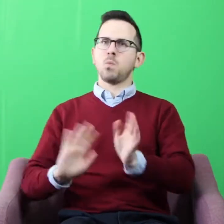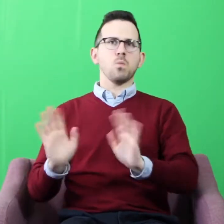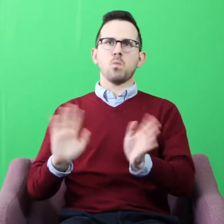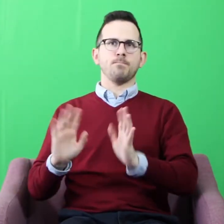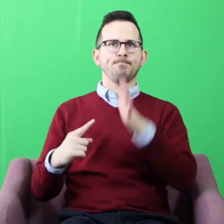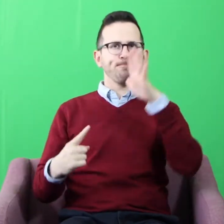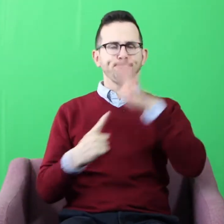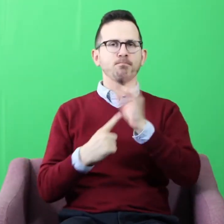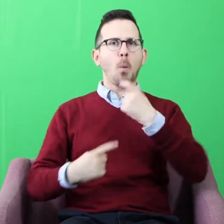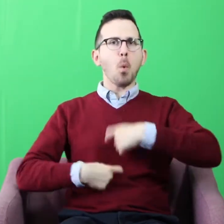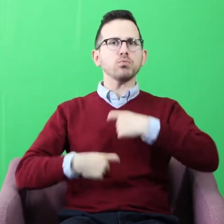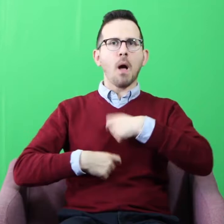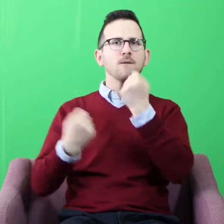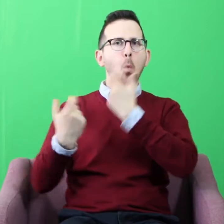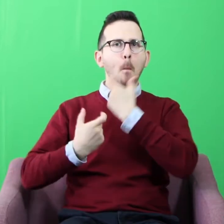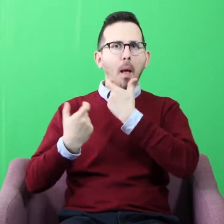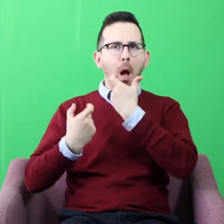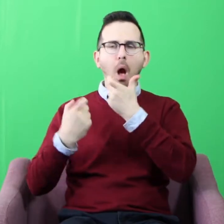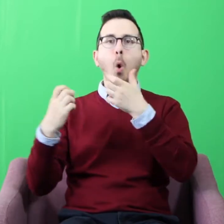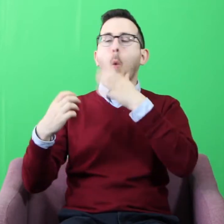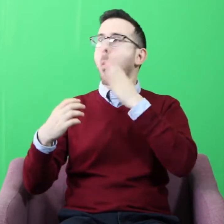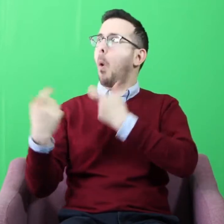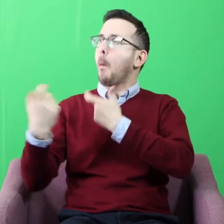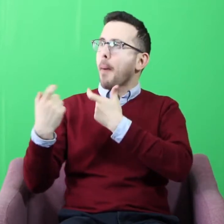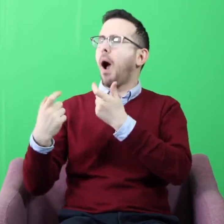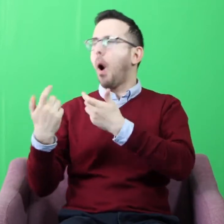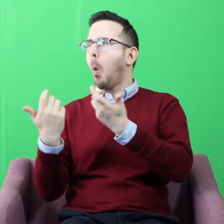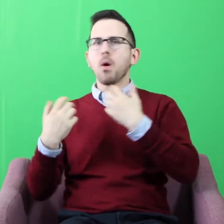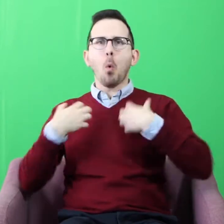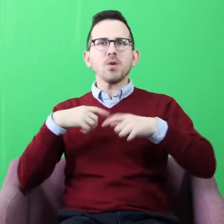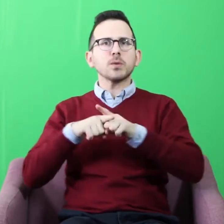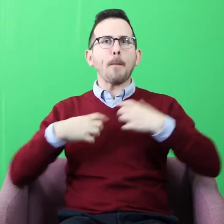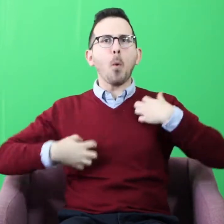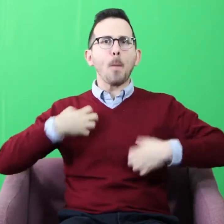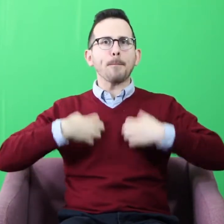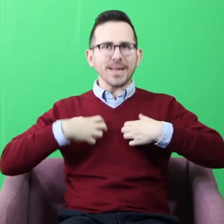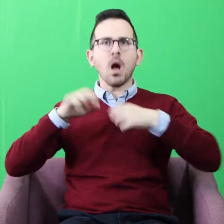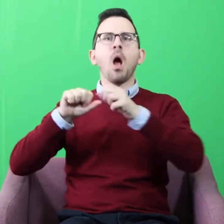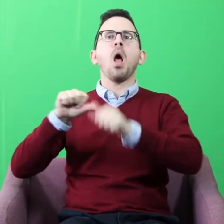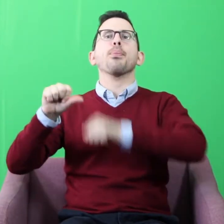but about actually being able to laugh with someone to have something in common with the person.